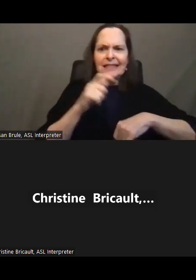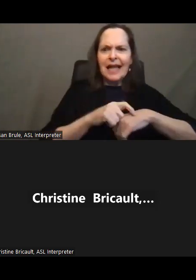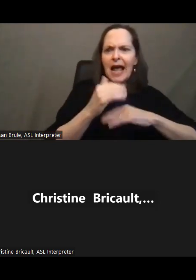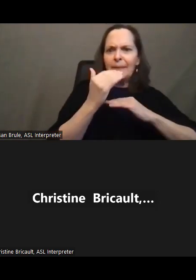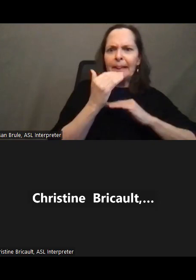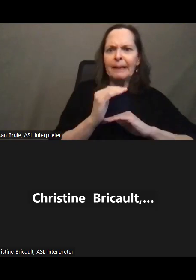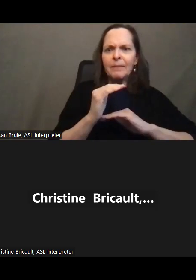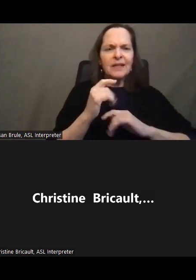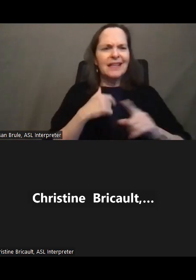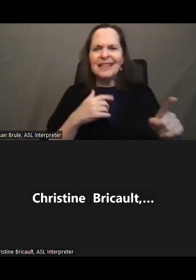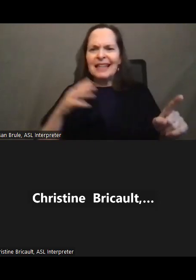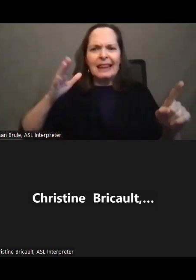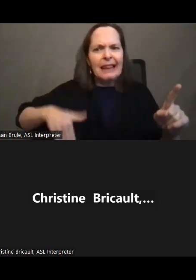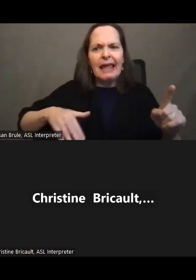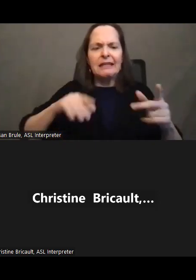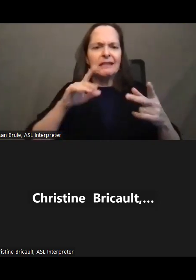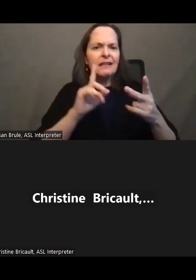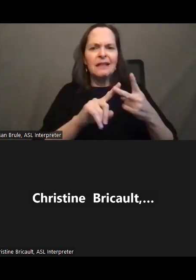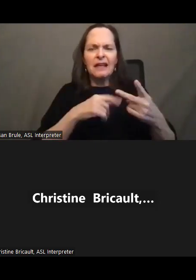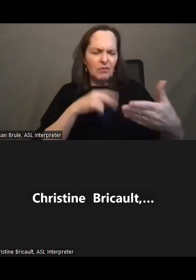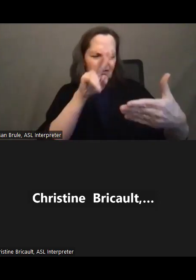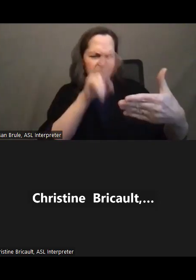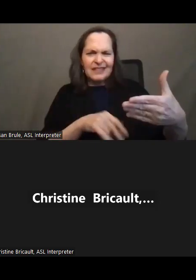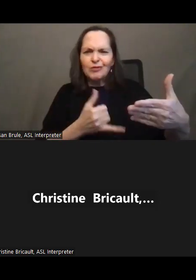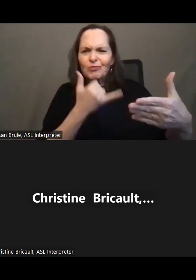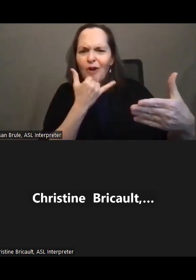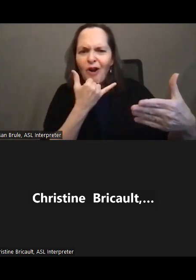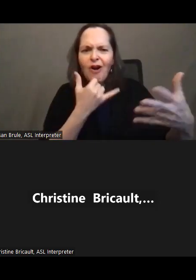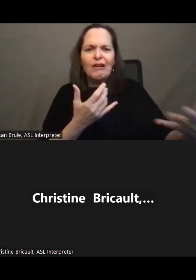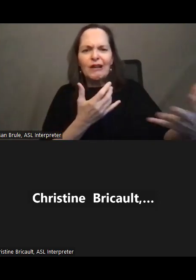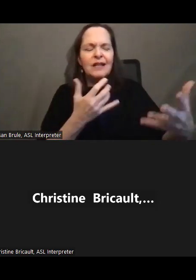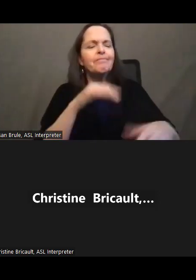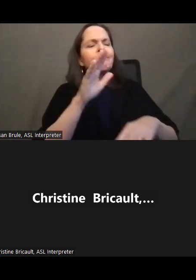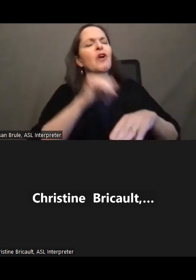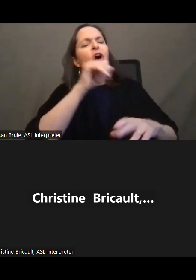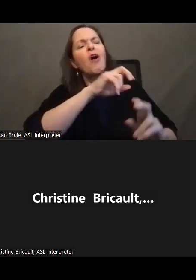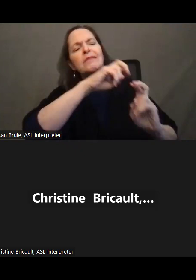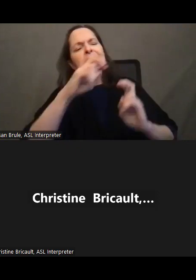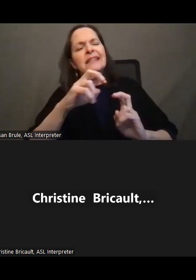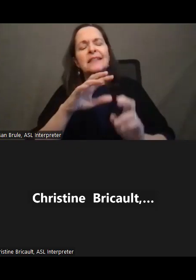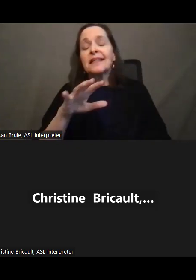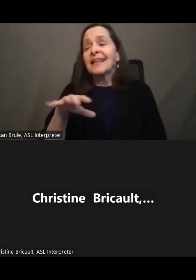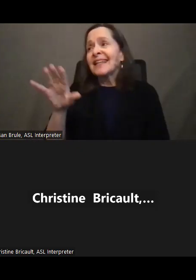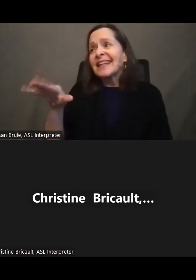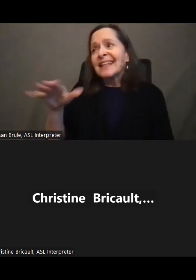During the meeting mason tells the town manager he's experiencing anxiety and depression, and asks if he can